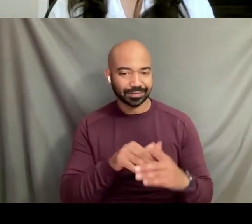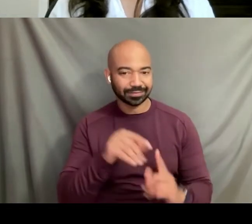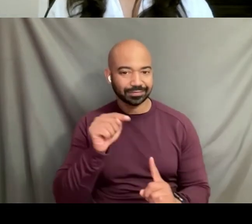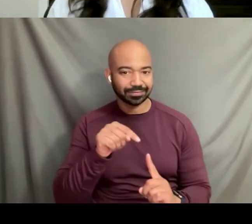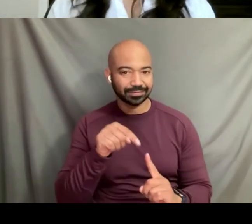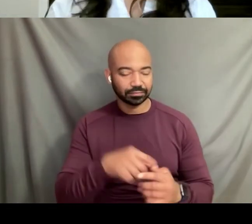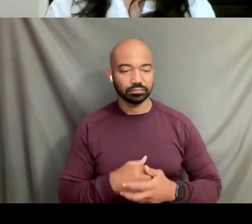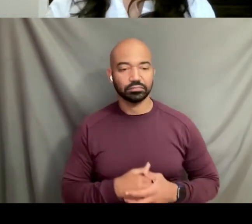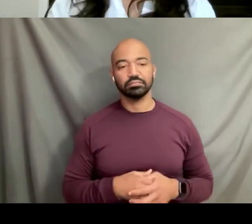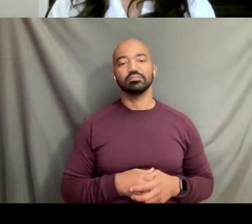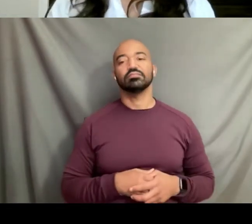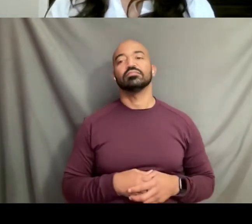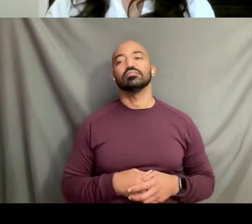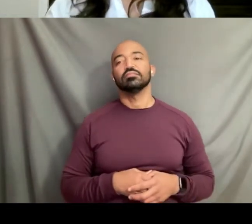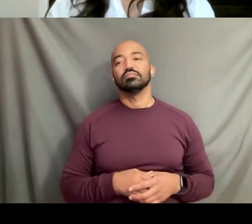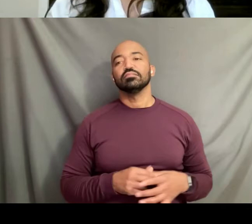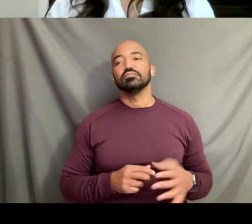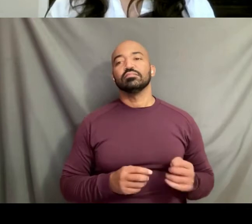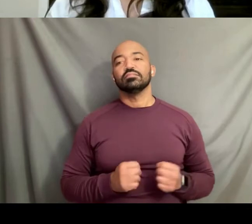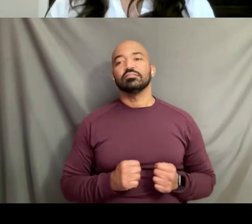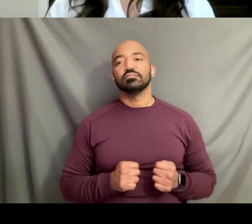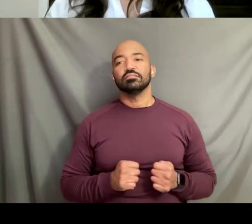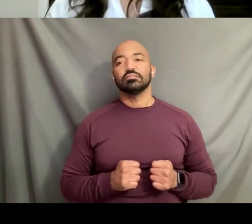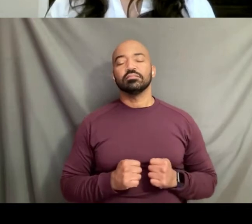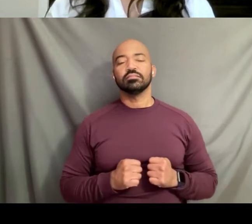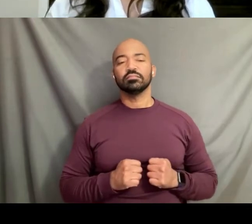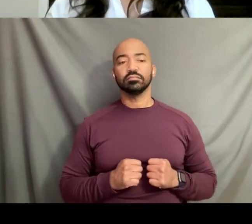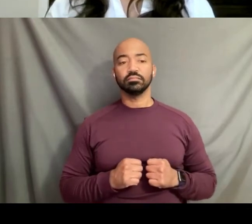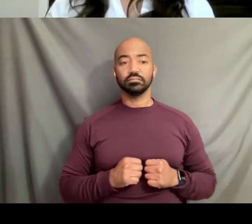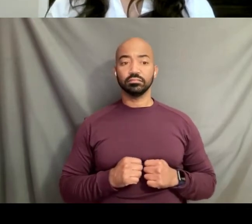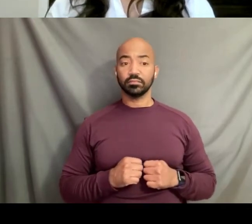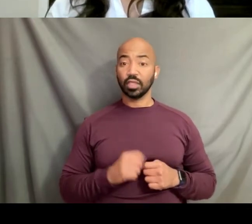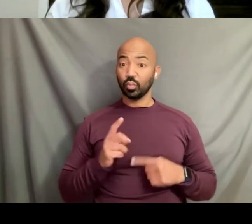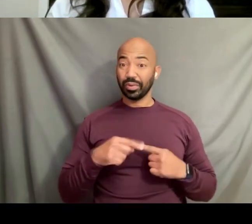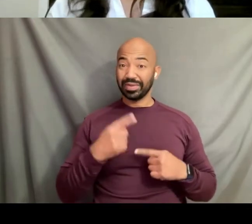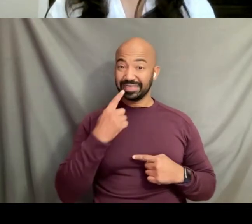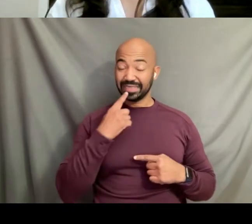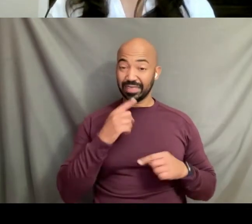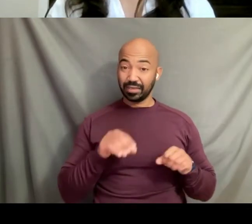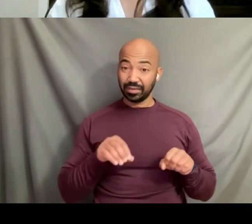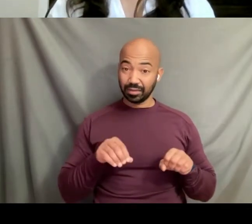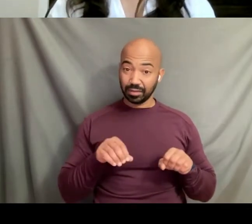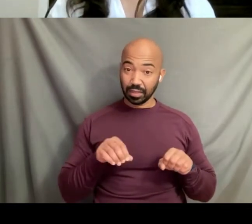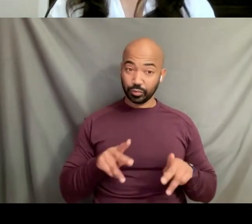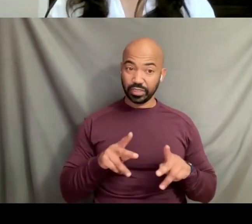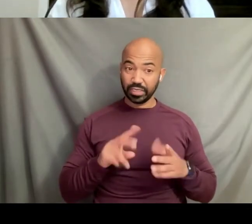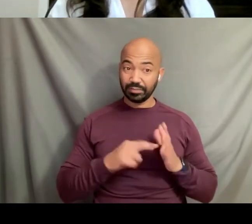so by opportunity, do we really mean equal or equitable opportunity? Is that what we mean